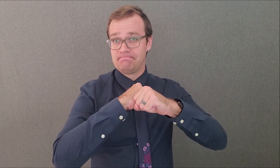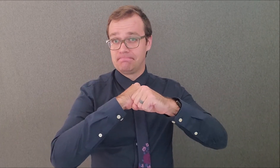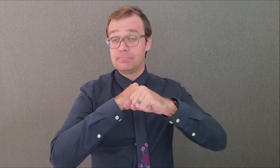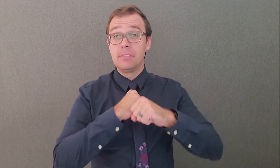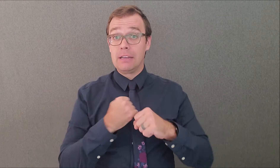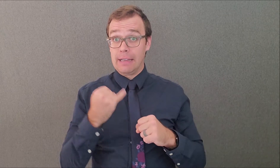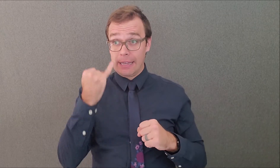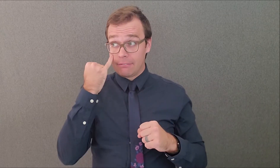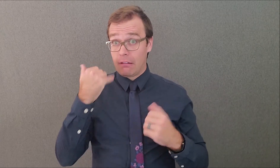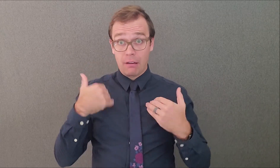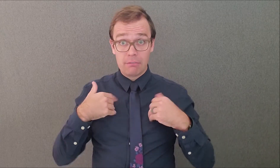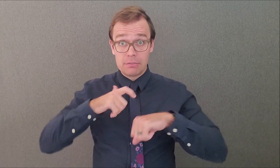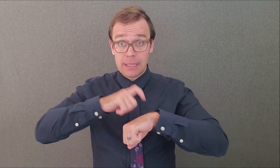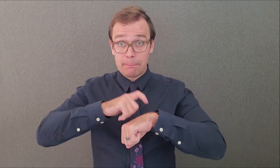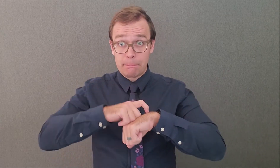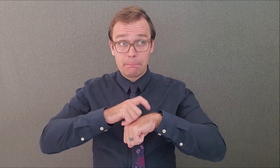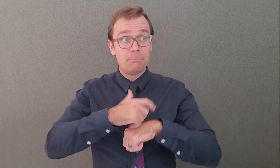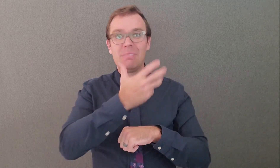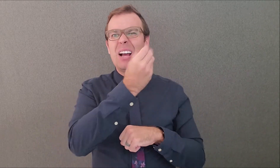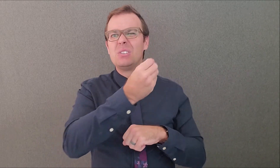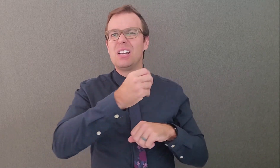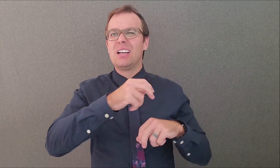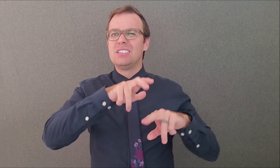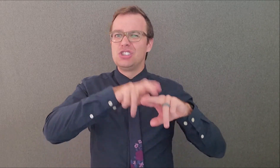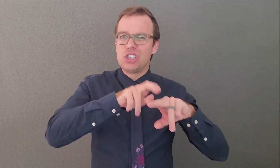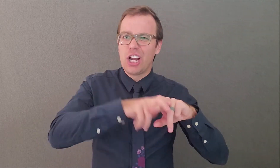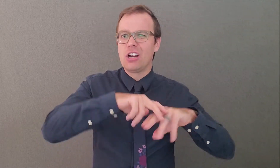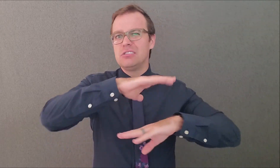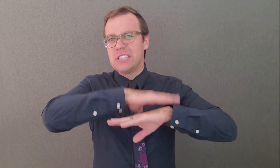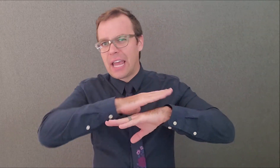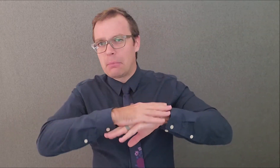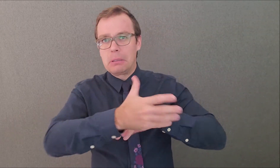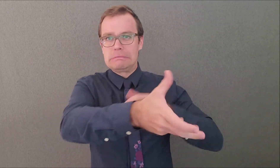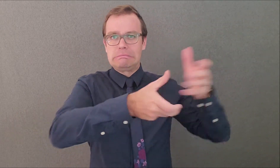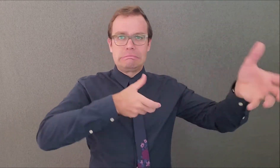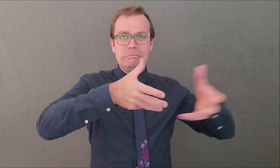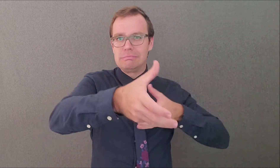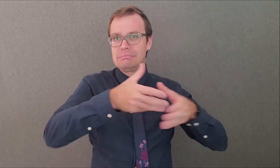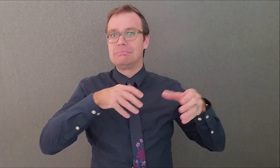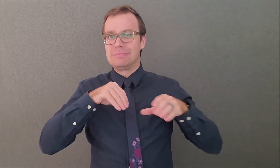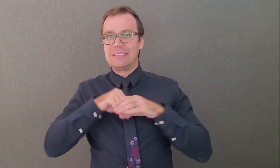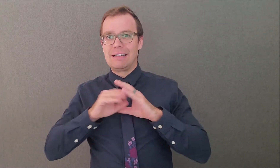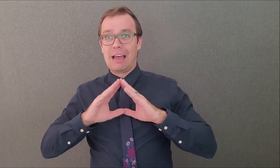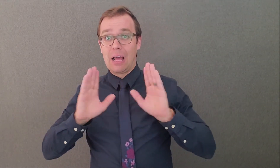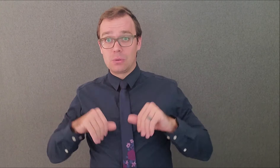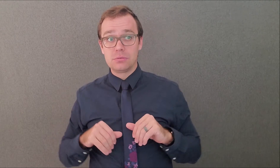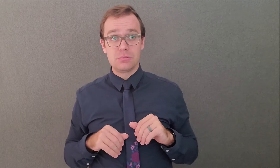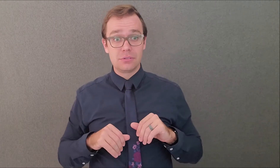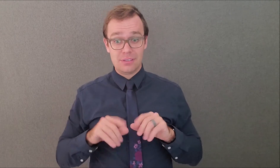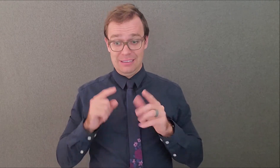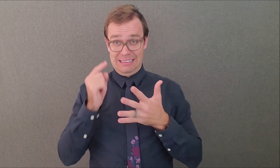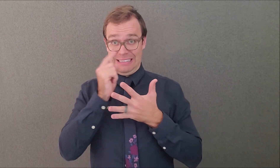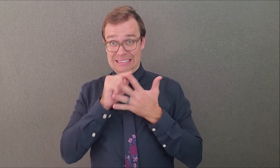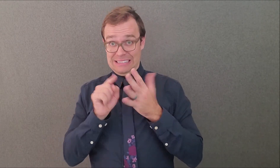If you have time, bring in outdoor furniture. Move essential items to an upper floor.